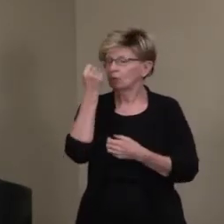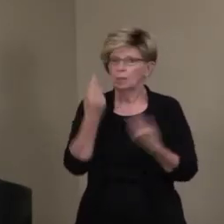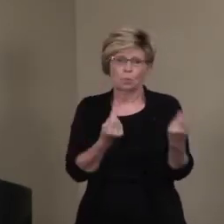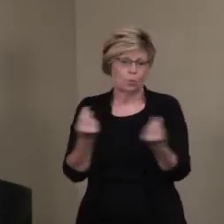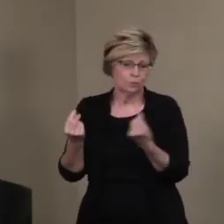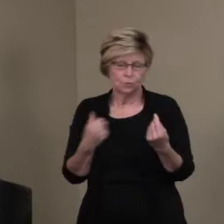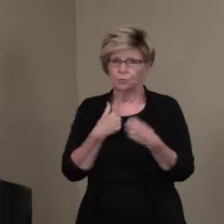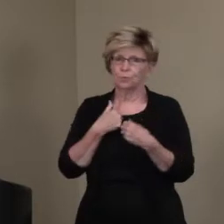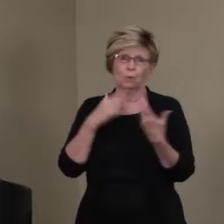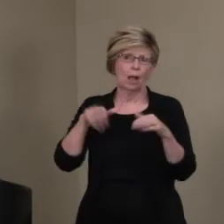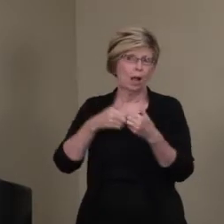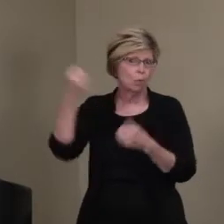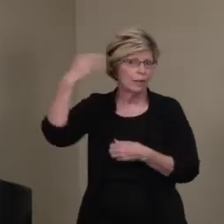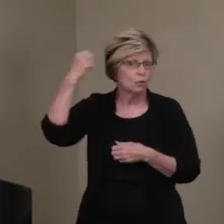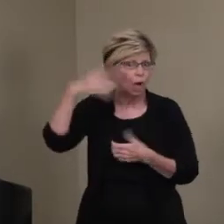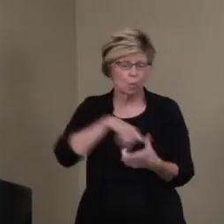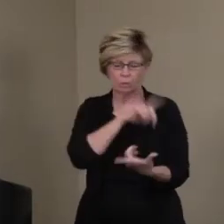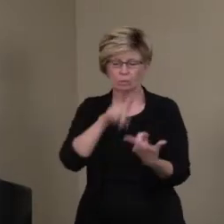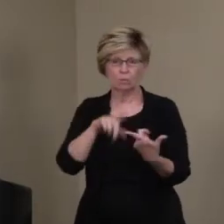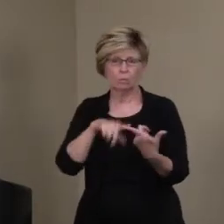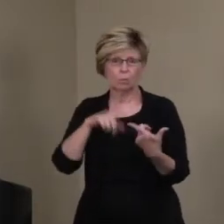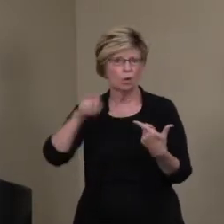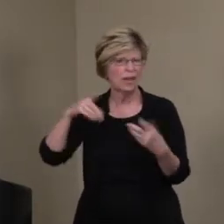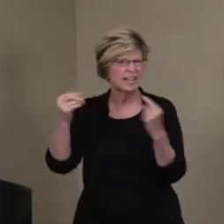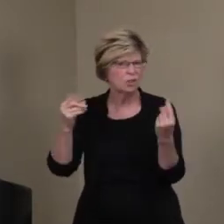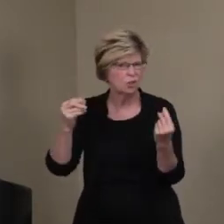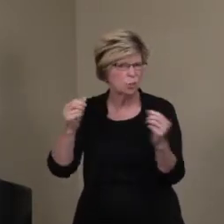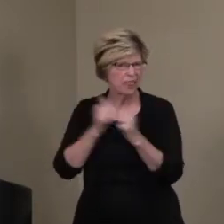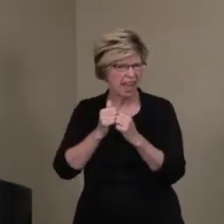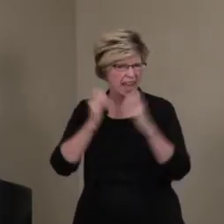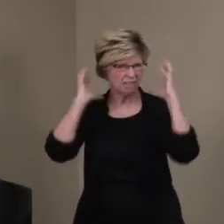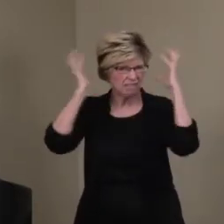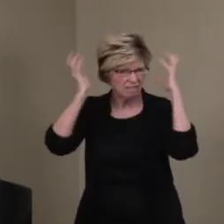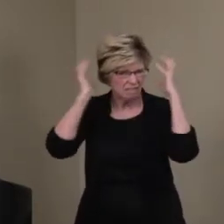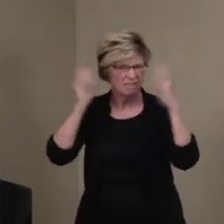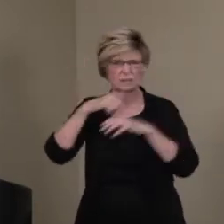students they don't understand you know how do I showers you know what do I do